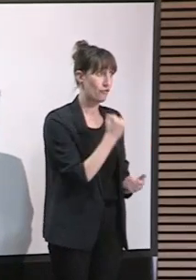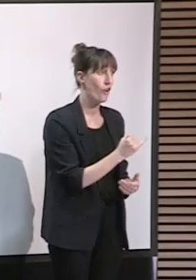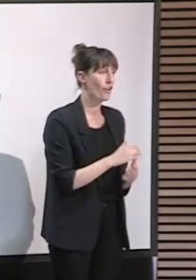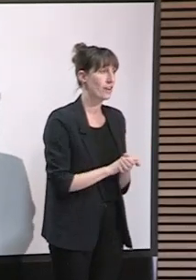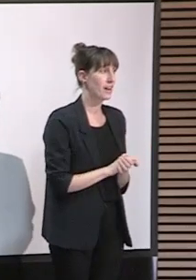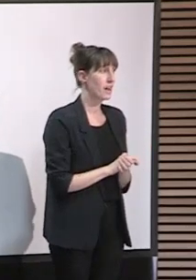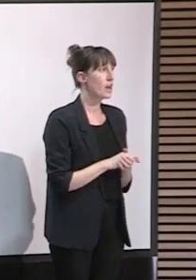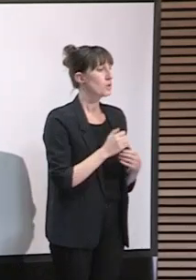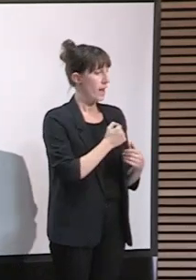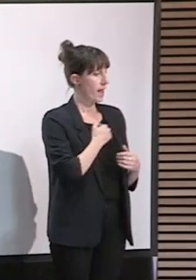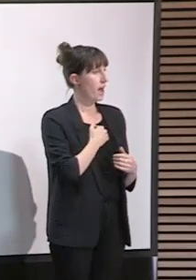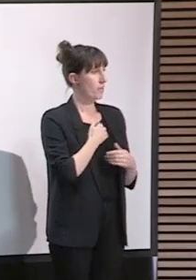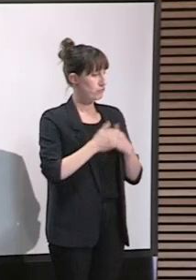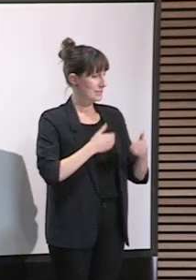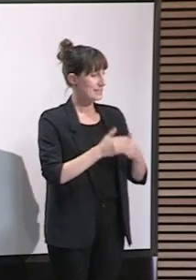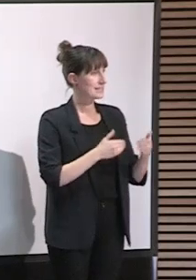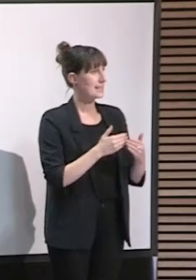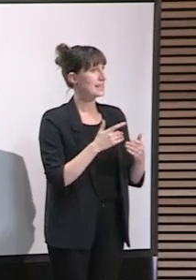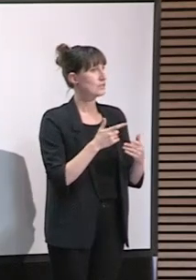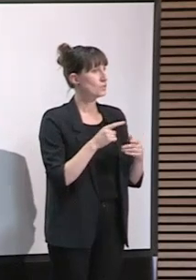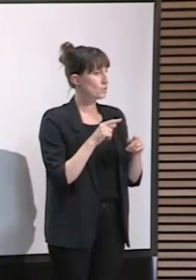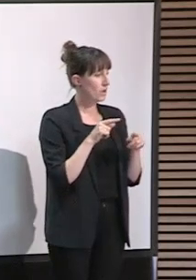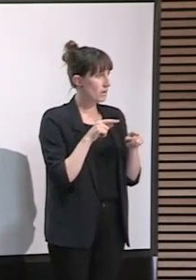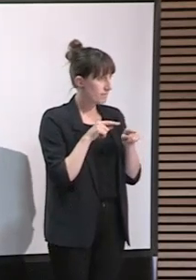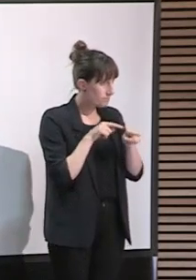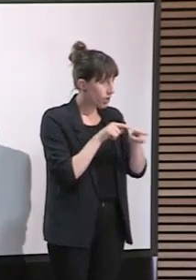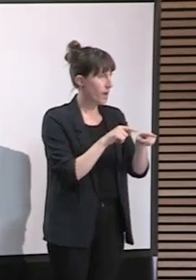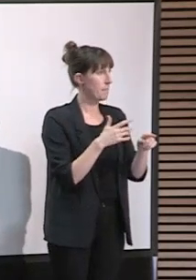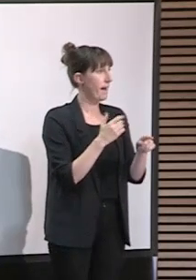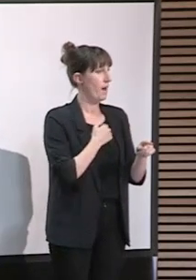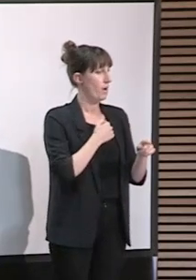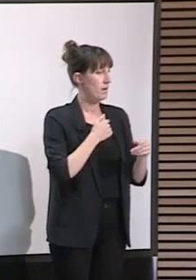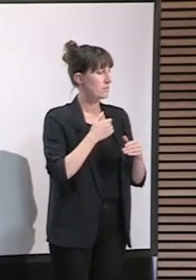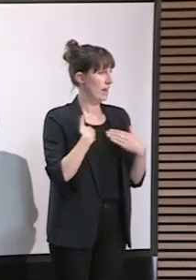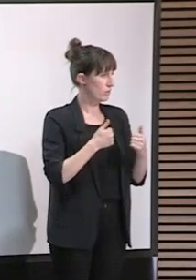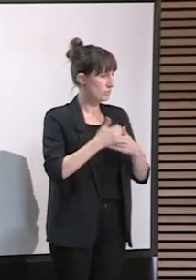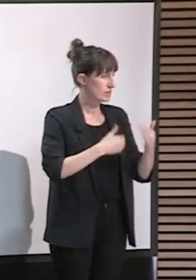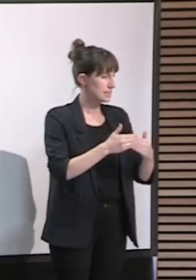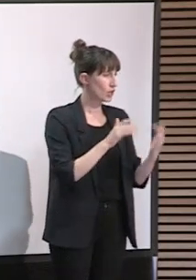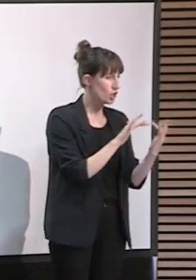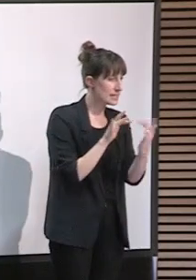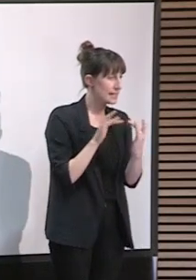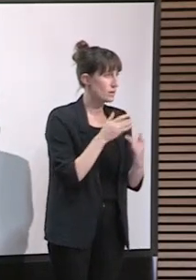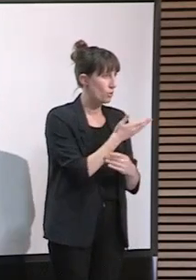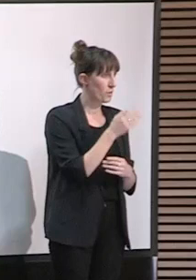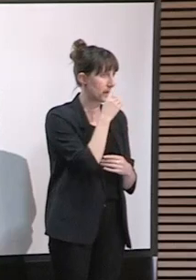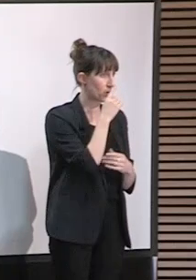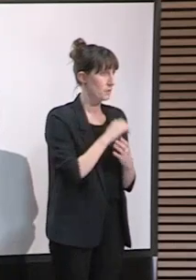these cases. That's what contact tracing is designed to achieve. They'll do detailed interviews with everybody involved to identify everybody